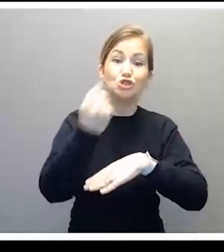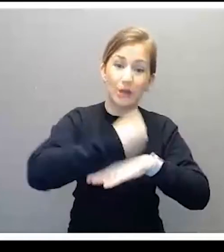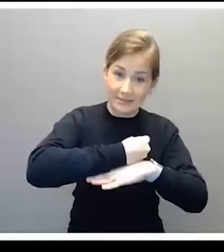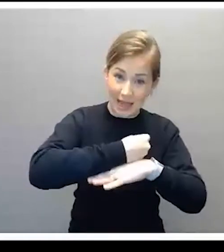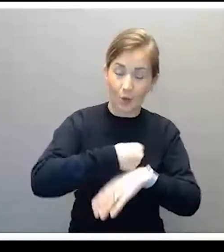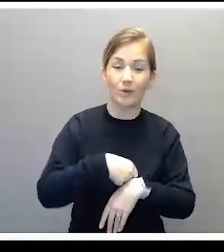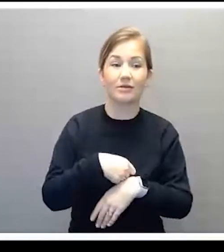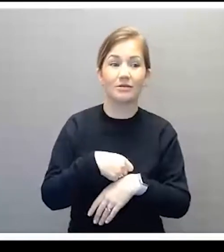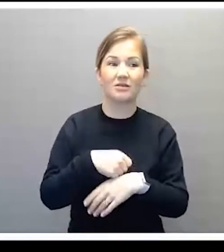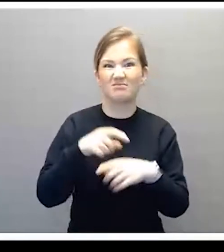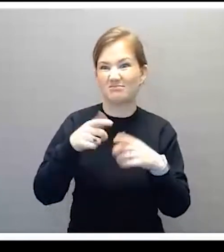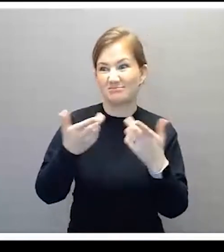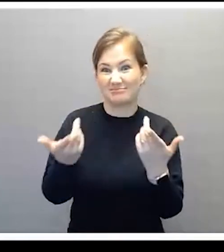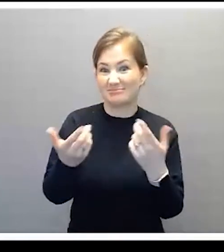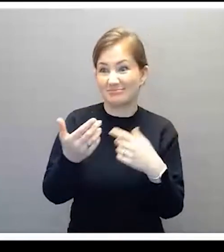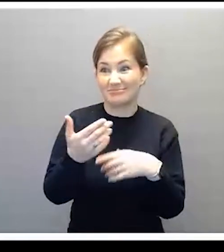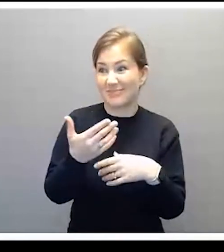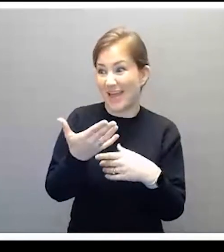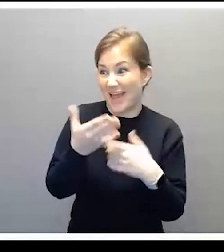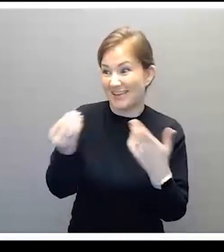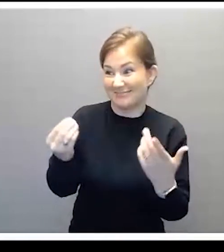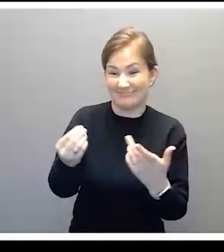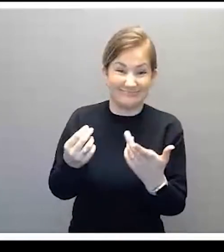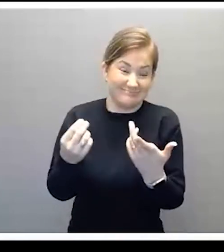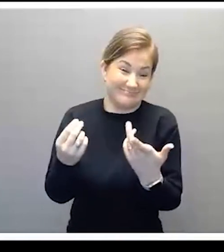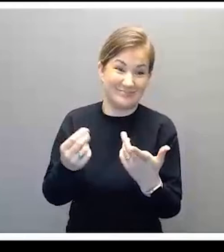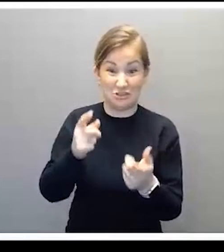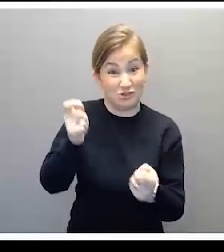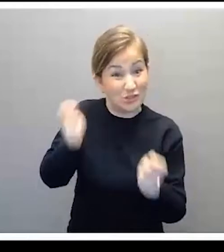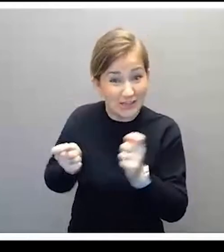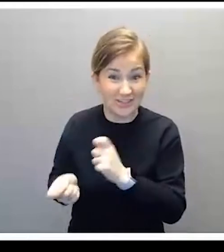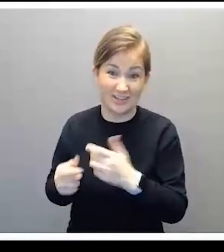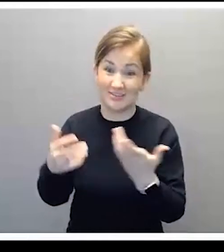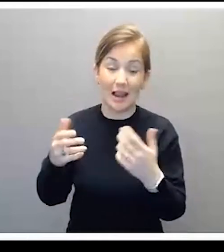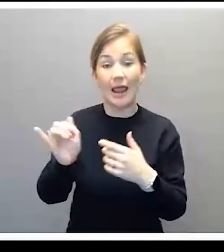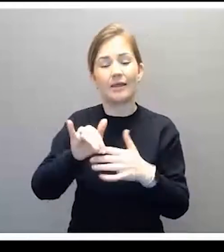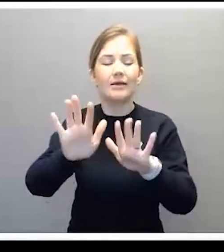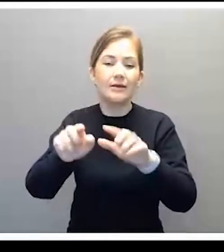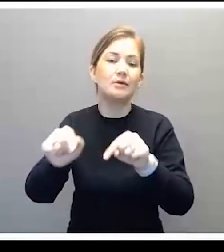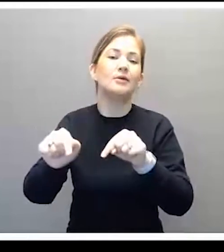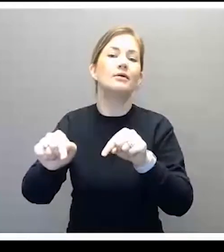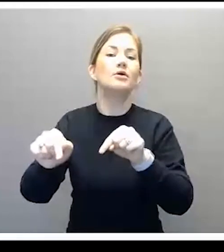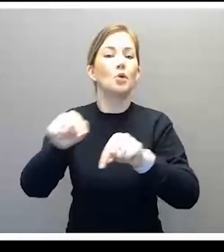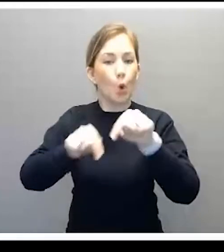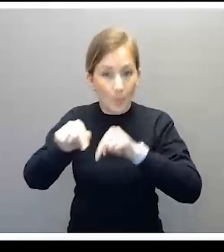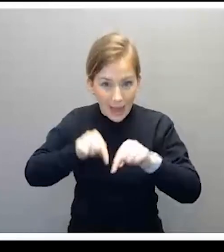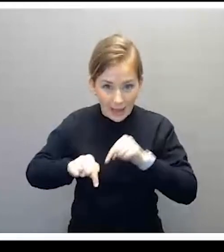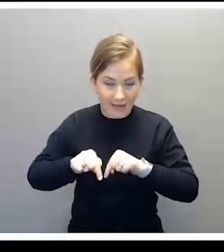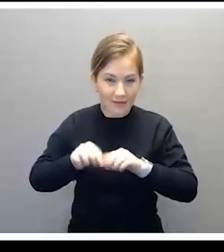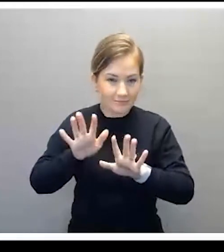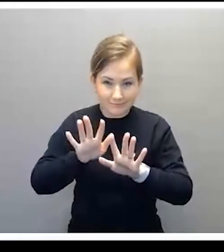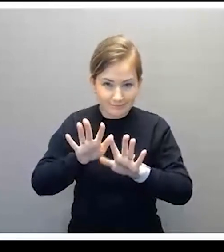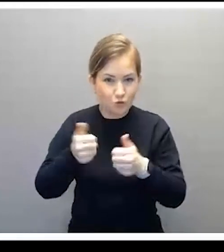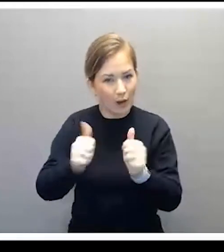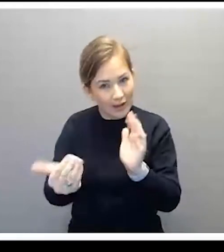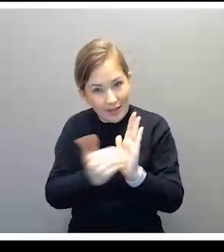And based on the criticality of it, instantiate it somewhere else, right? Like, just go back, revert, rollback.